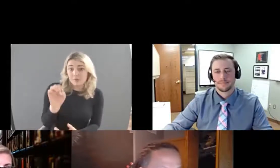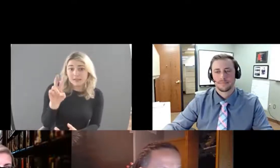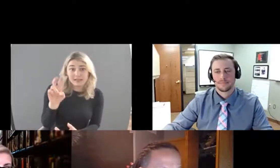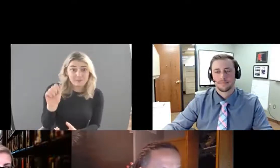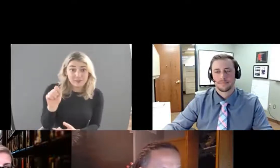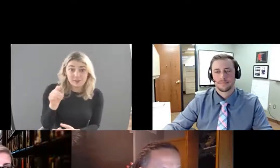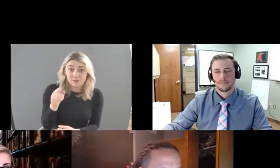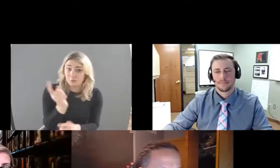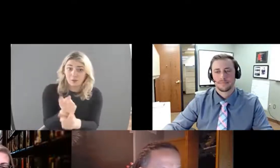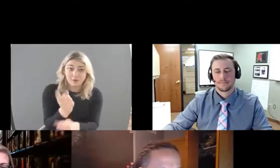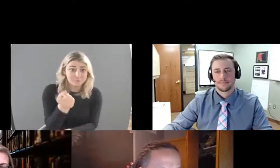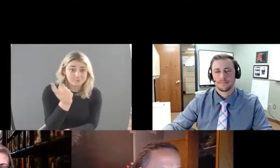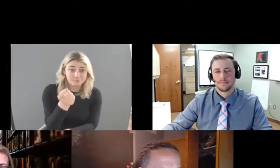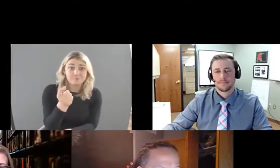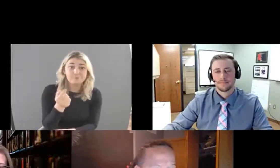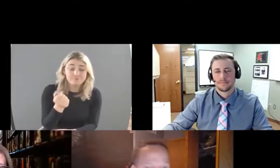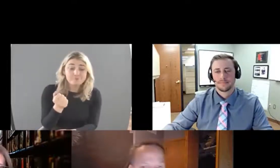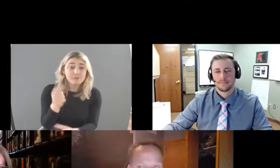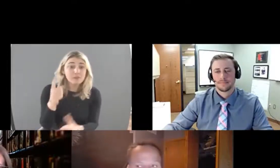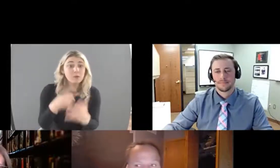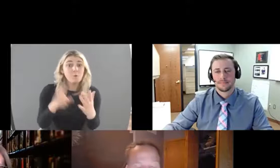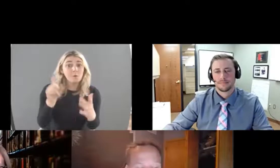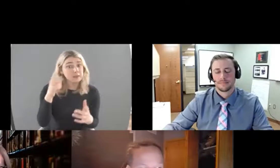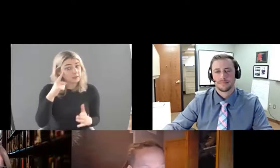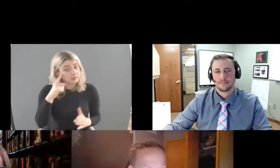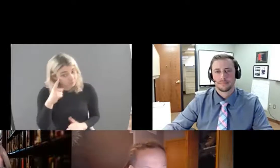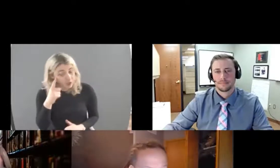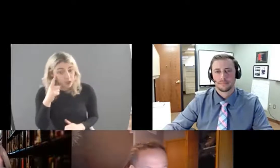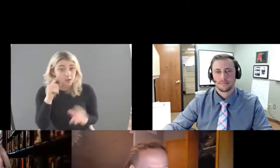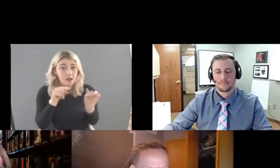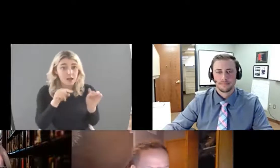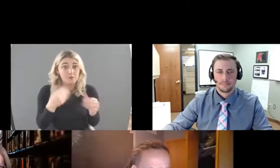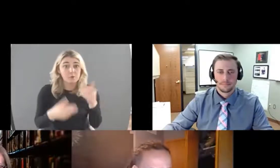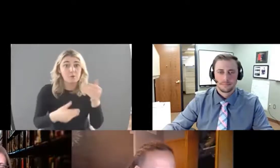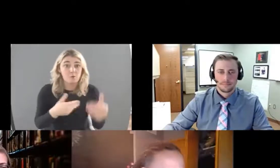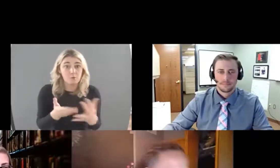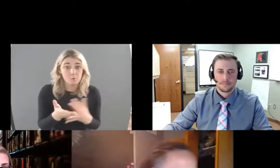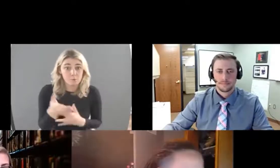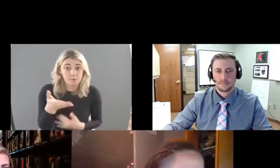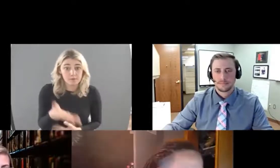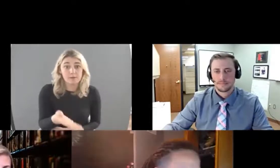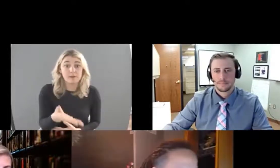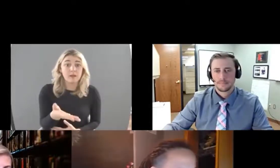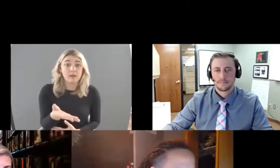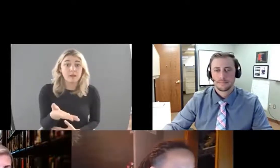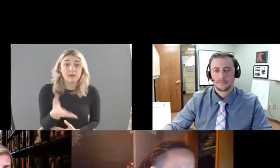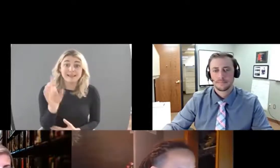Now, what we need to keep an eye on as we're going through this is that the data is simply